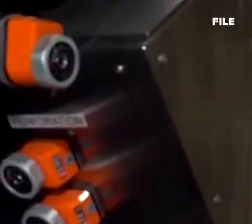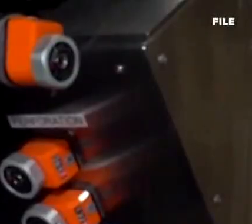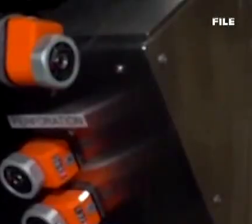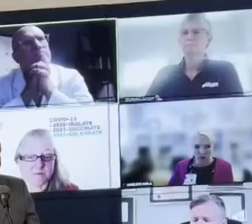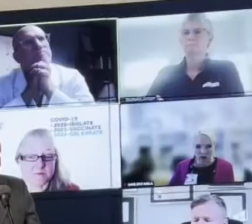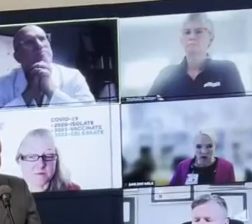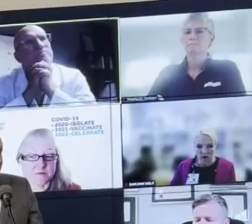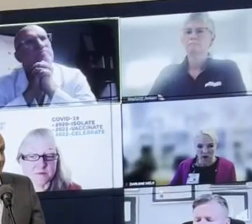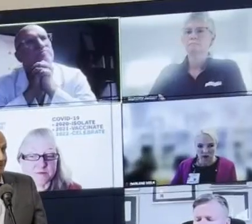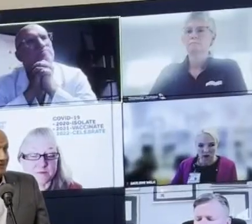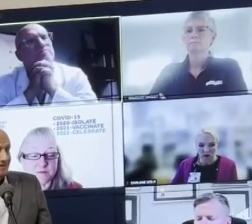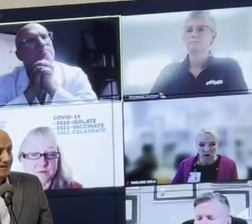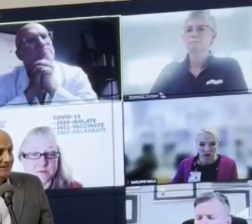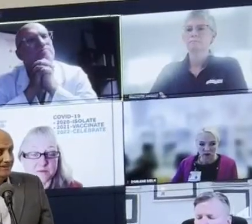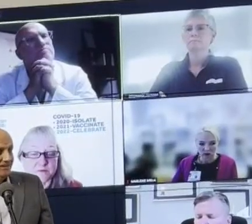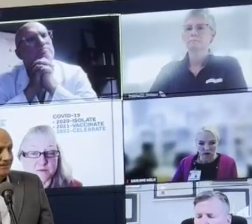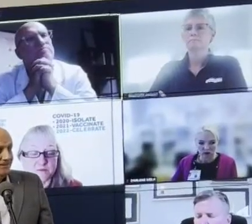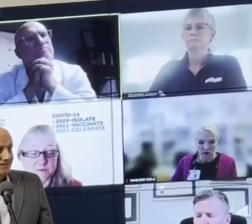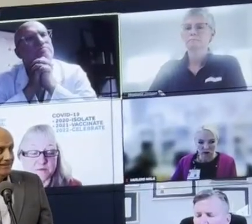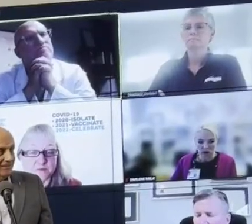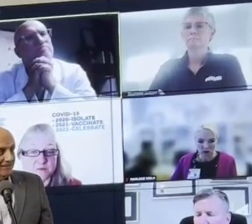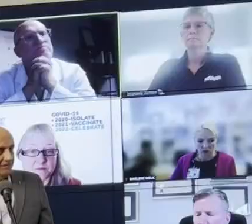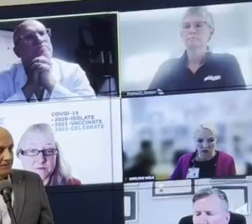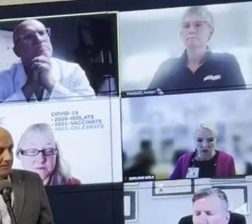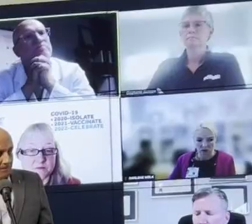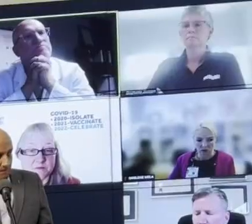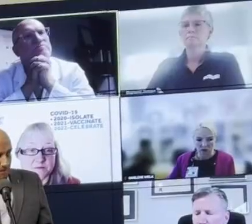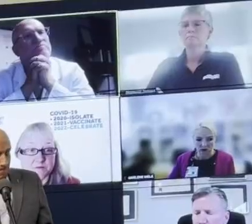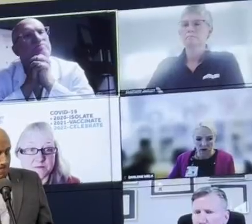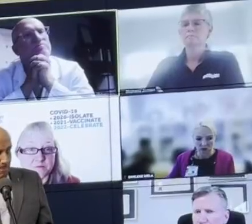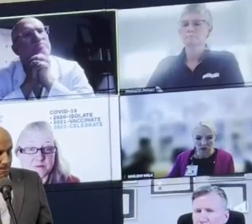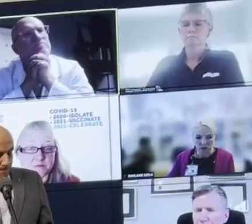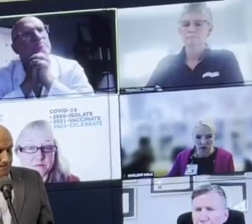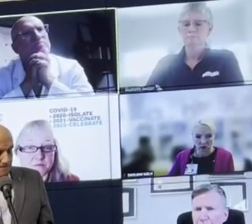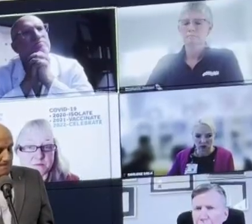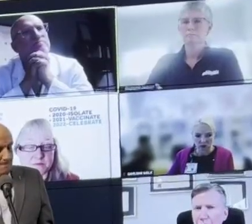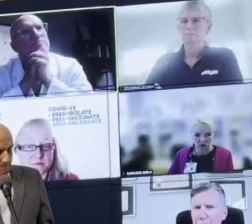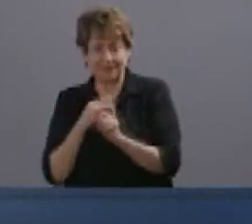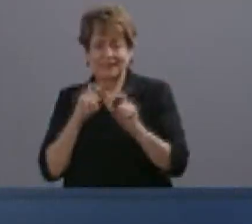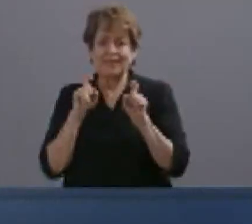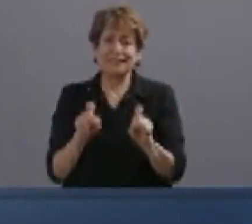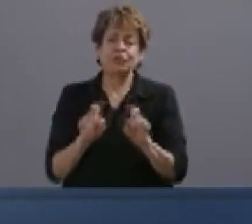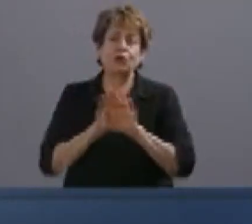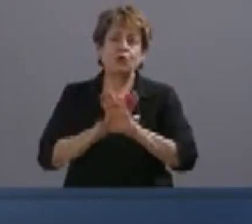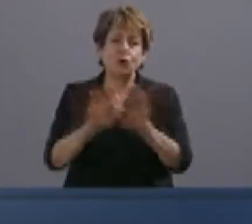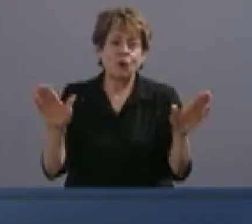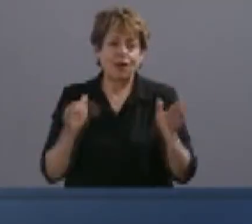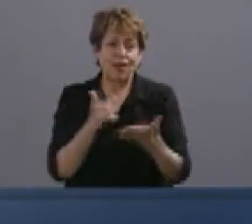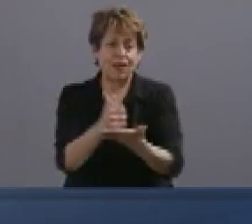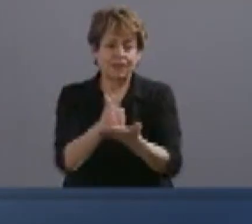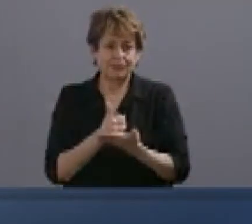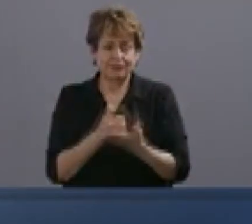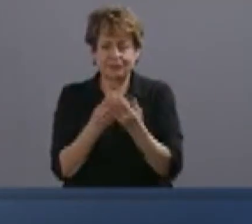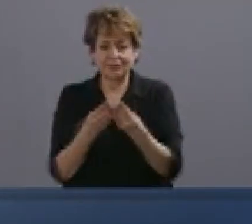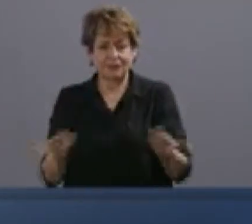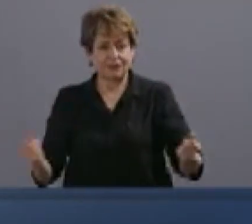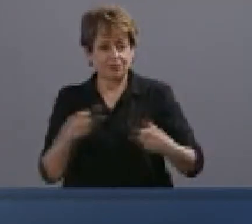for COVID-19 right now, Carmona's message is clear to the public. Help us help each other, even with the best ideas. We can't do it without